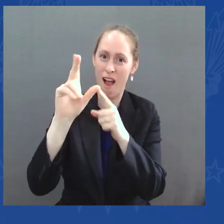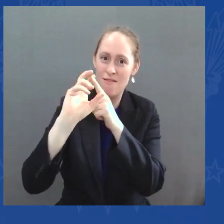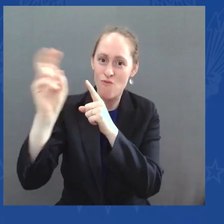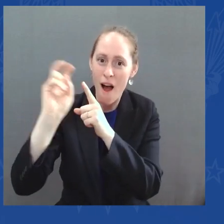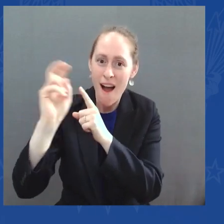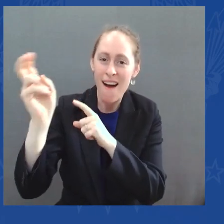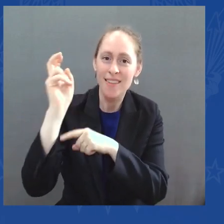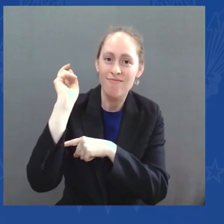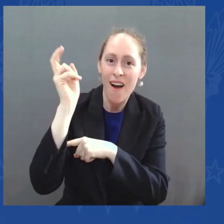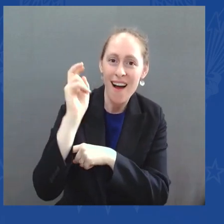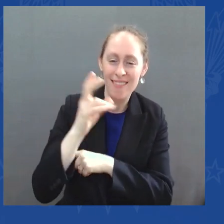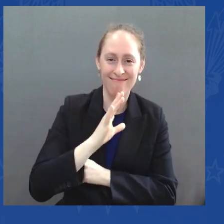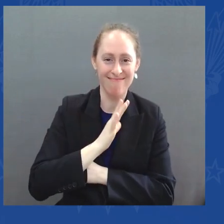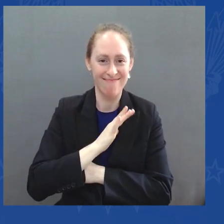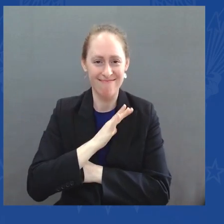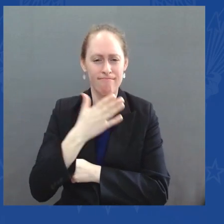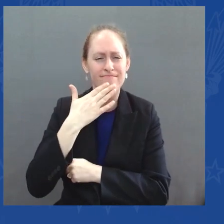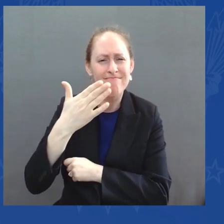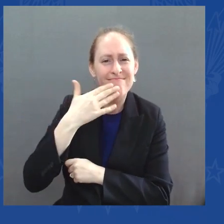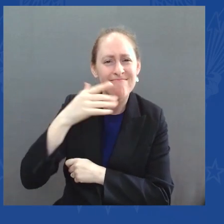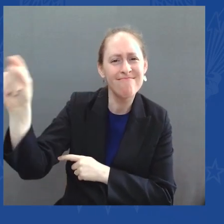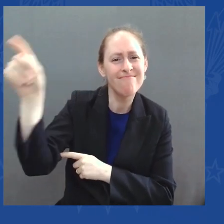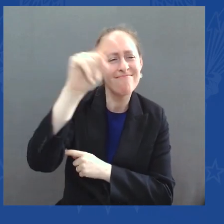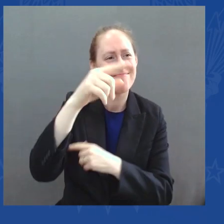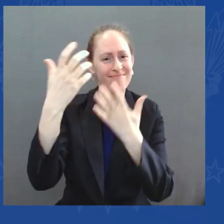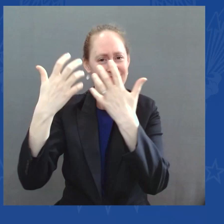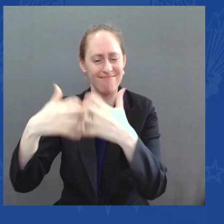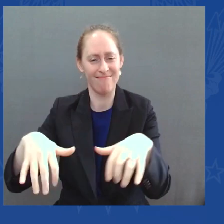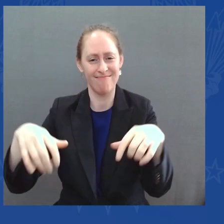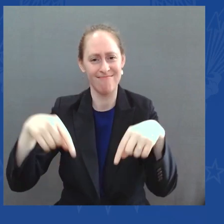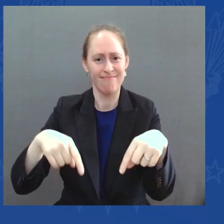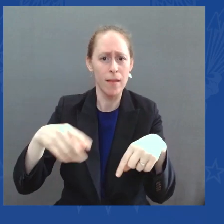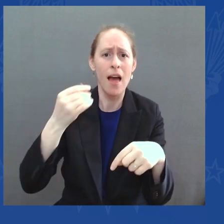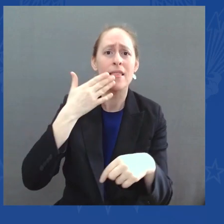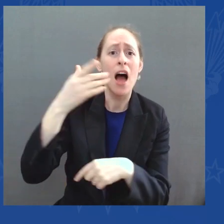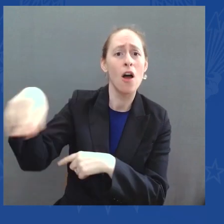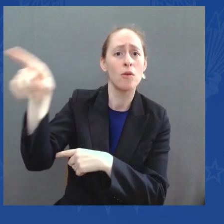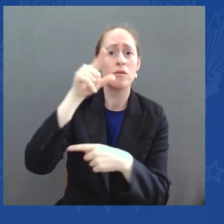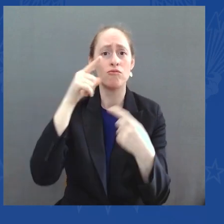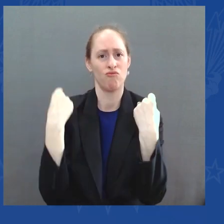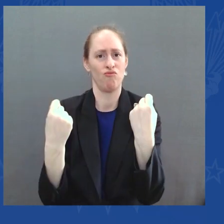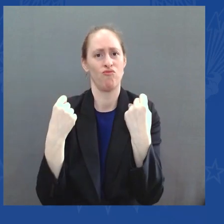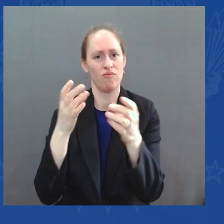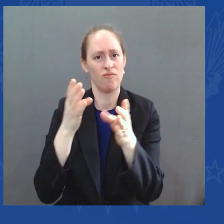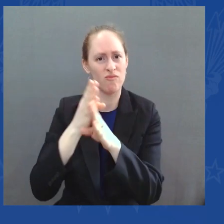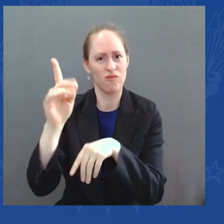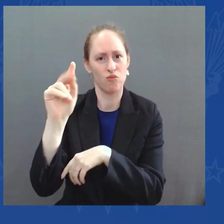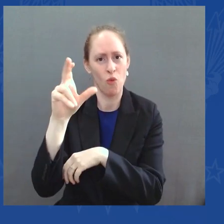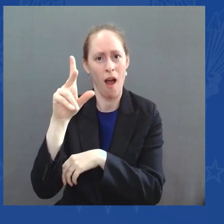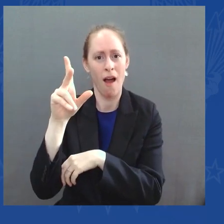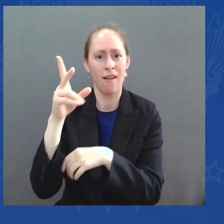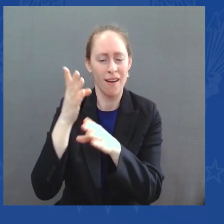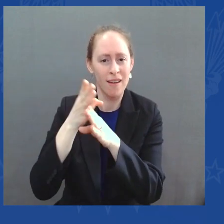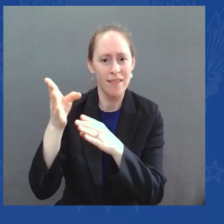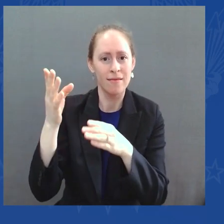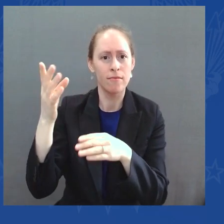especially the truck drivers and transportation workers we count on so much. I have to share this is a big day in my own household